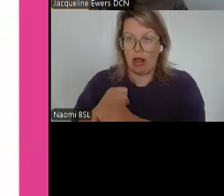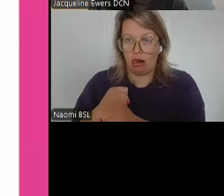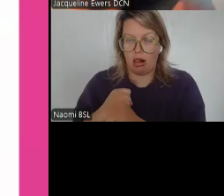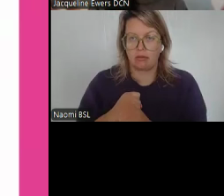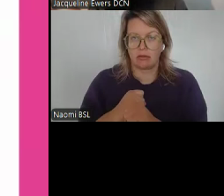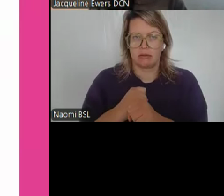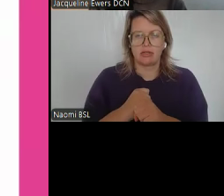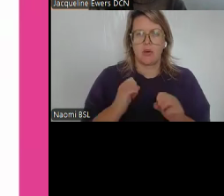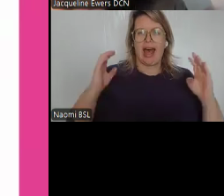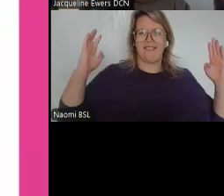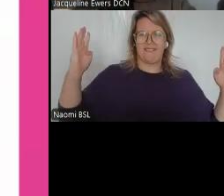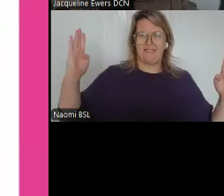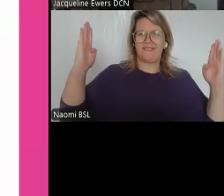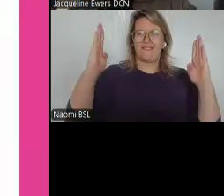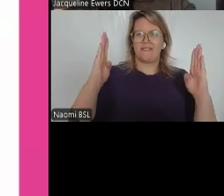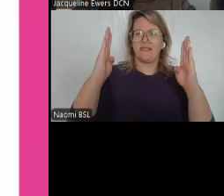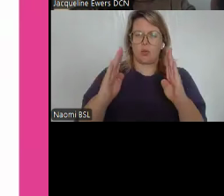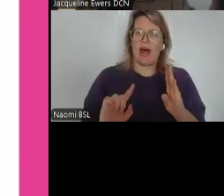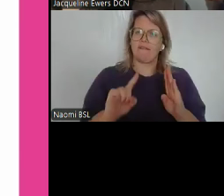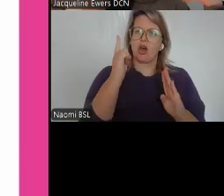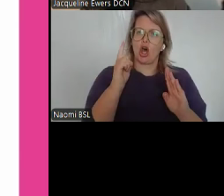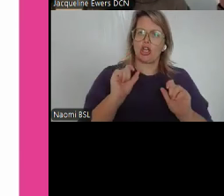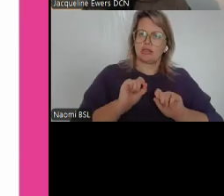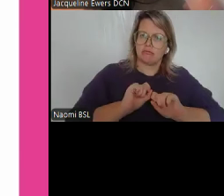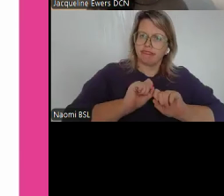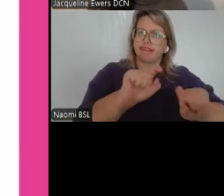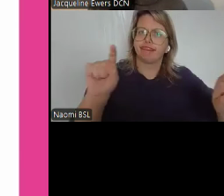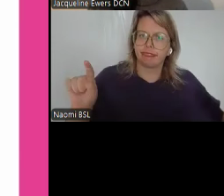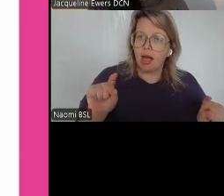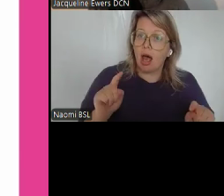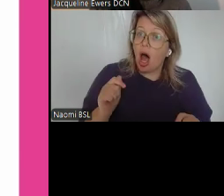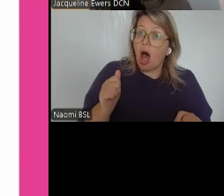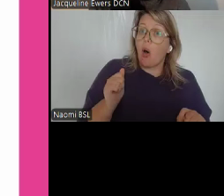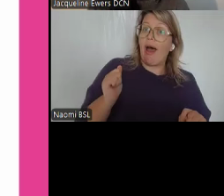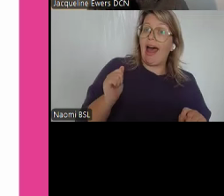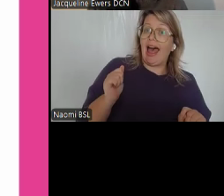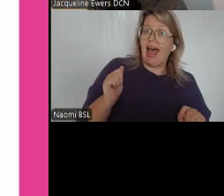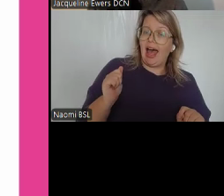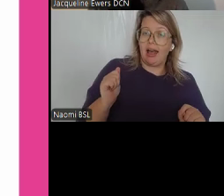at the end is a smaller number from those people that will just be aware of your offer and brand.